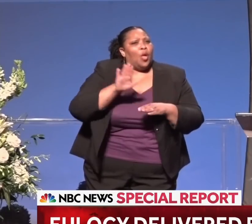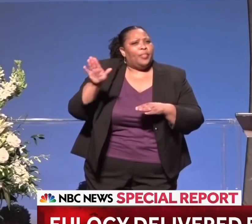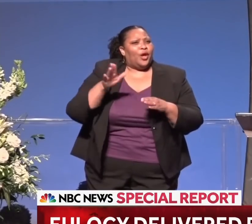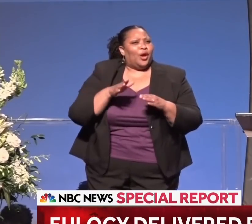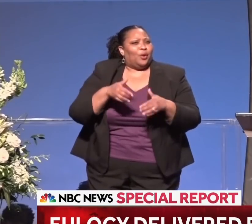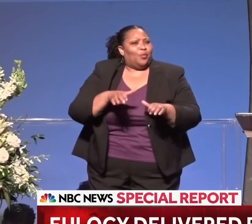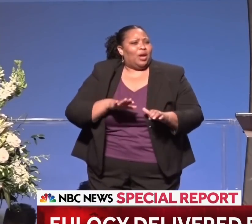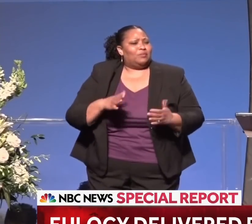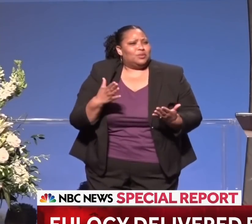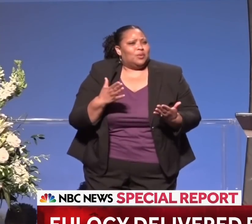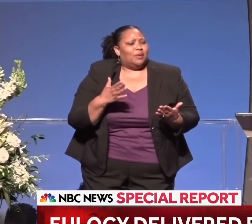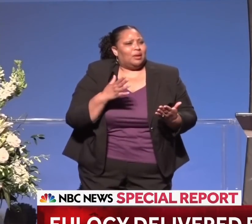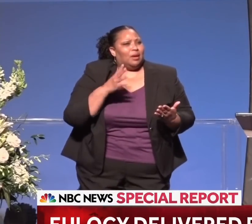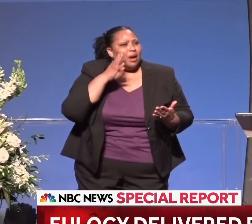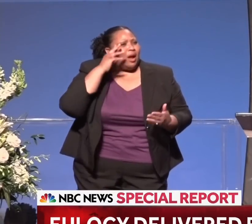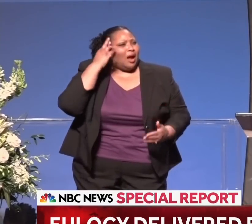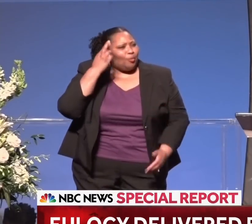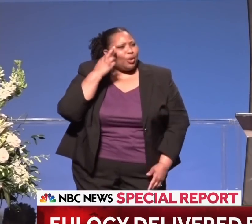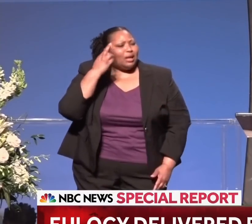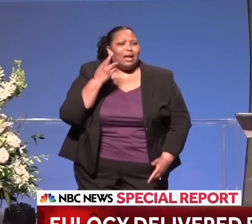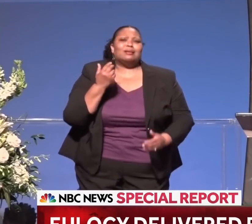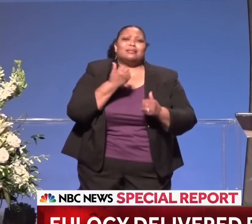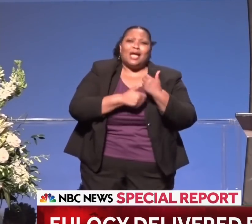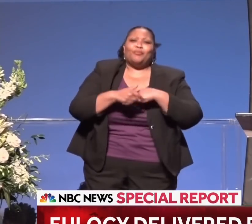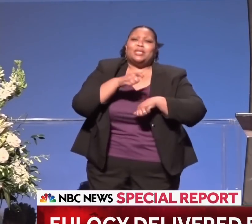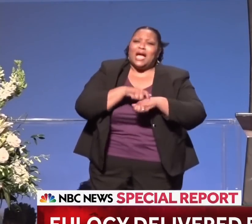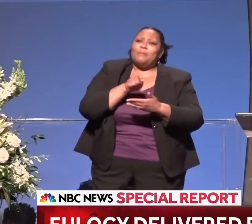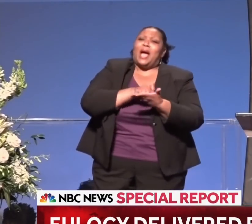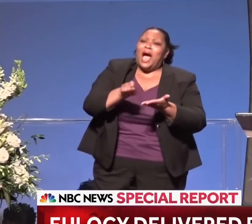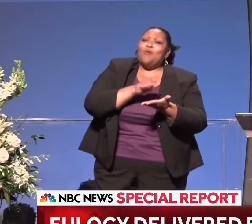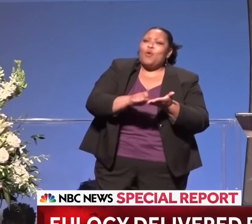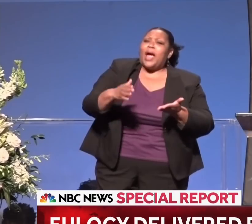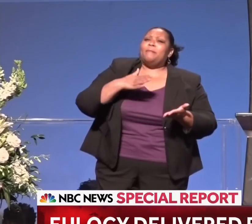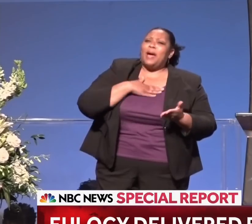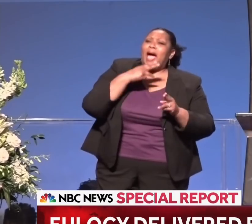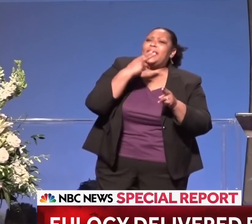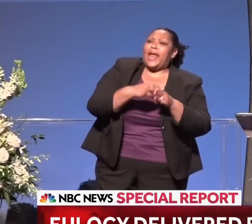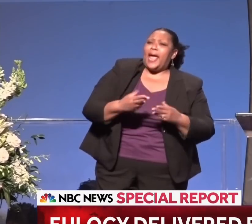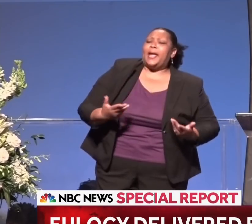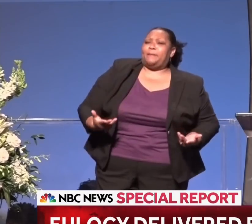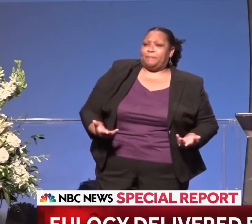ABOUT A MILE AWAY, THEY BURIED THE SLAVES THERE, THEY ONLY PUT PEBBLES OVER THEIR GRAVES.